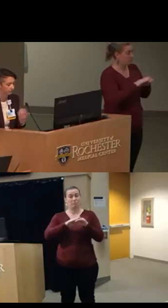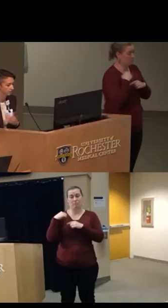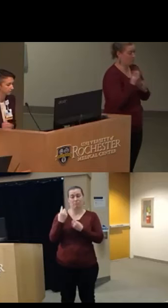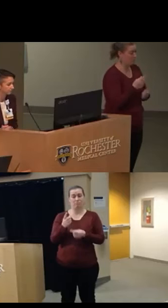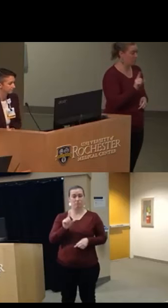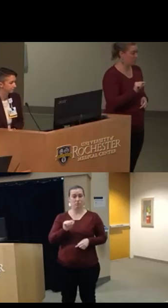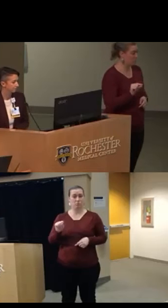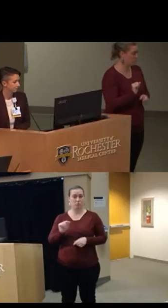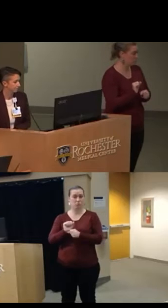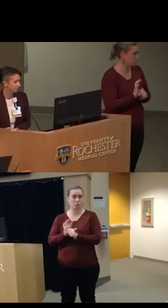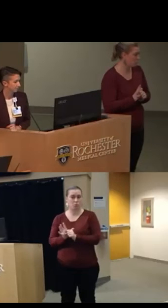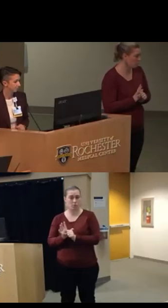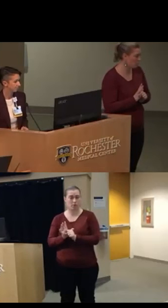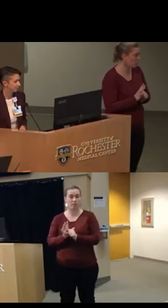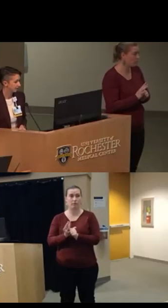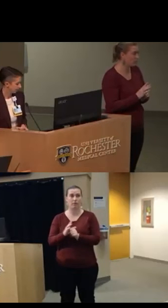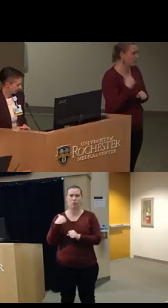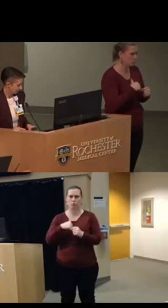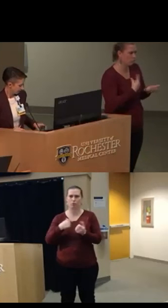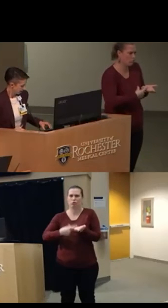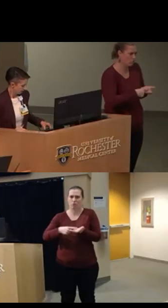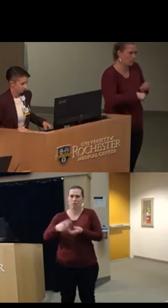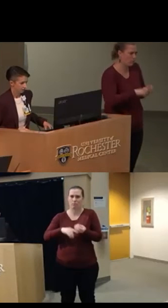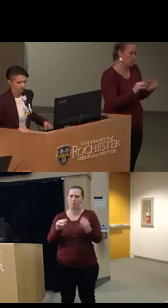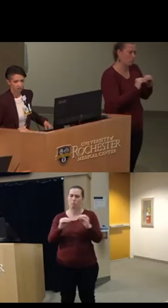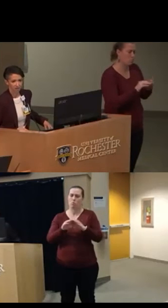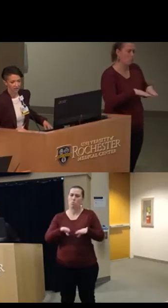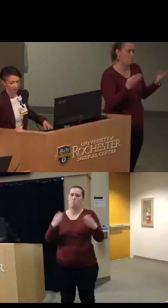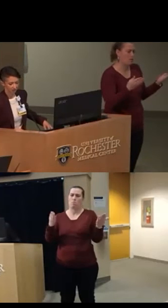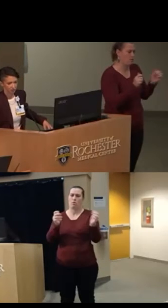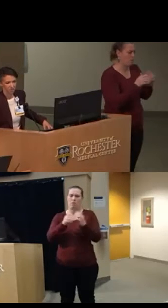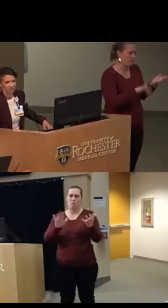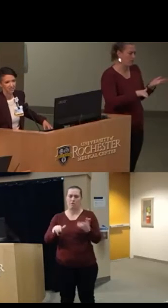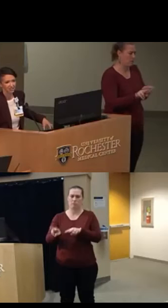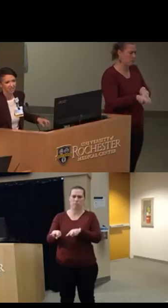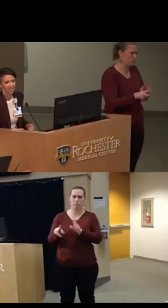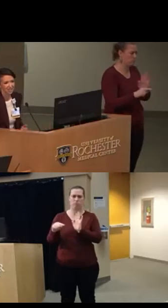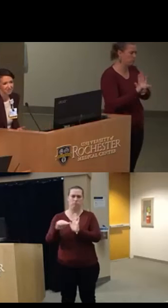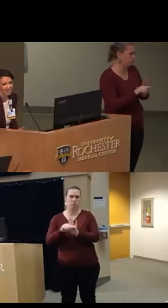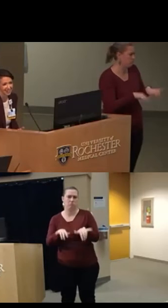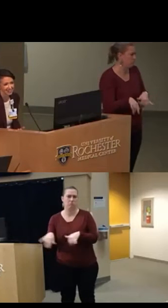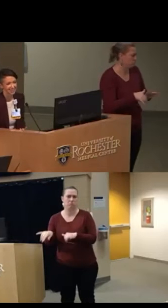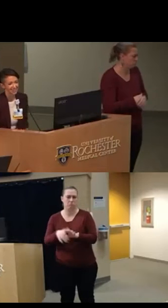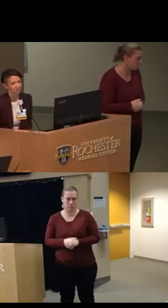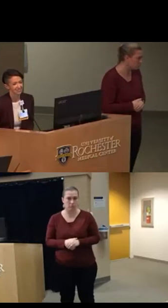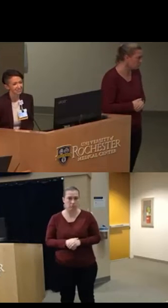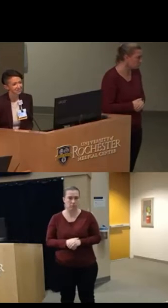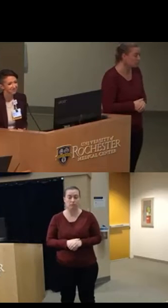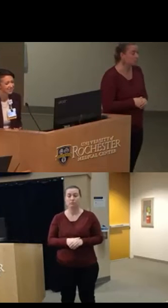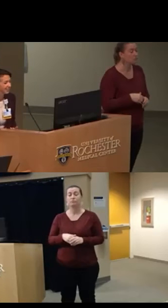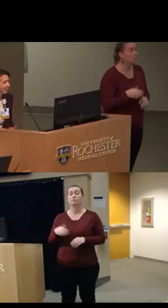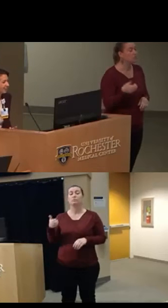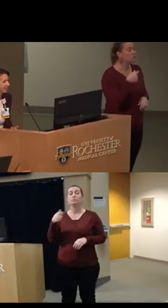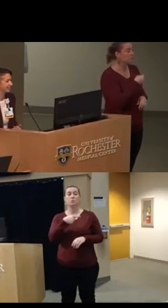stigma so Dr Cornell told you the history of the EAP and I get to tell you the present um